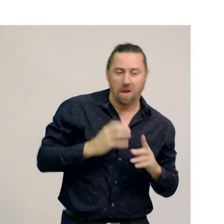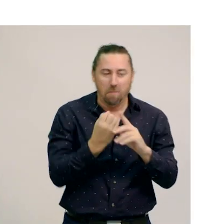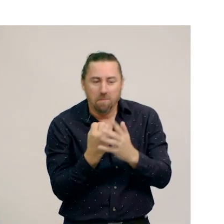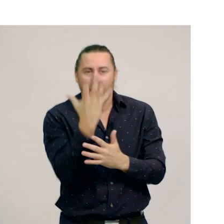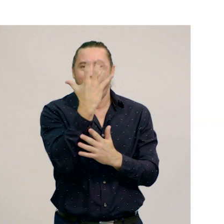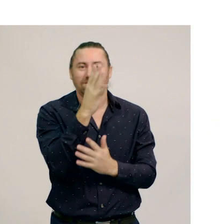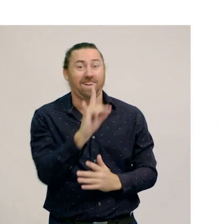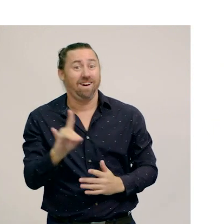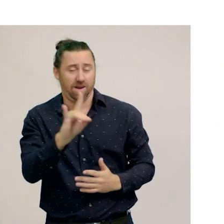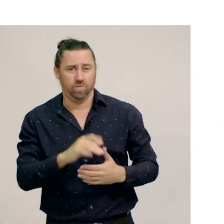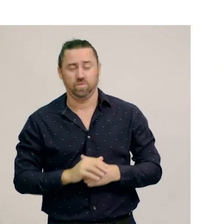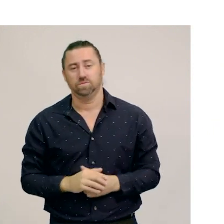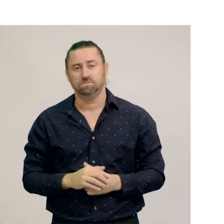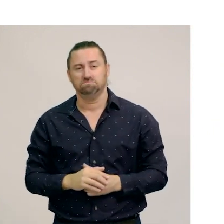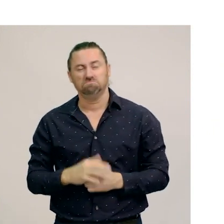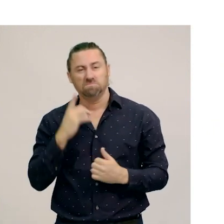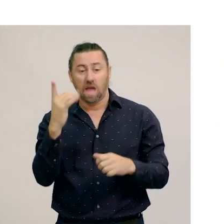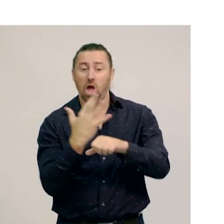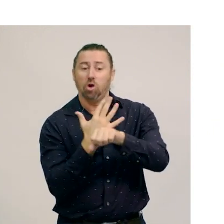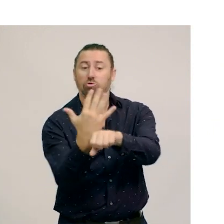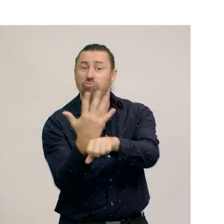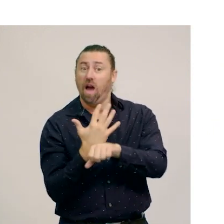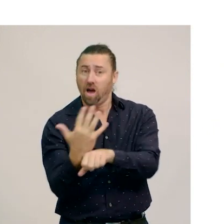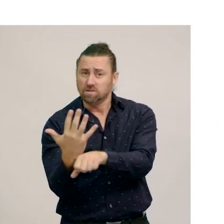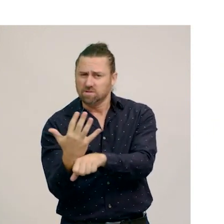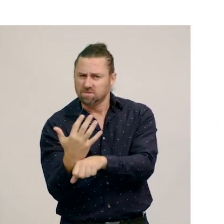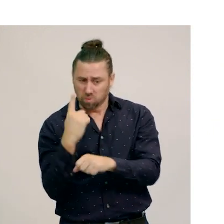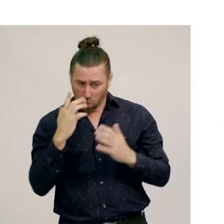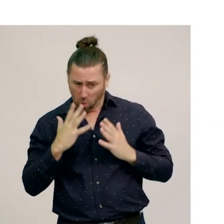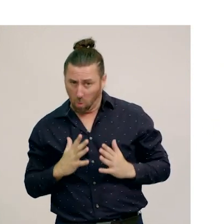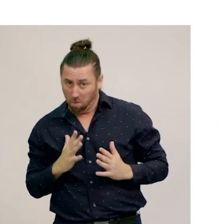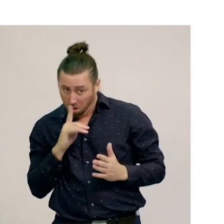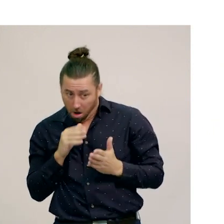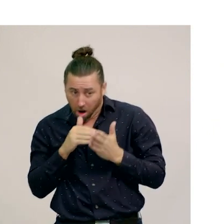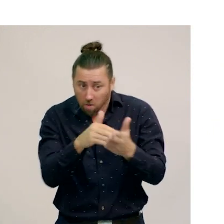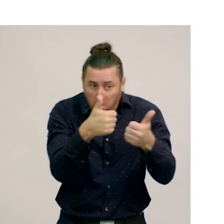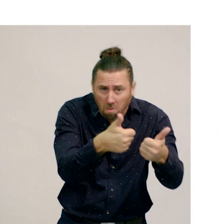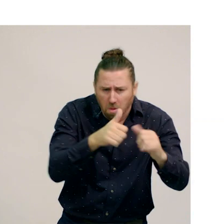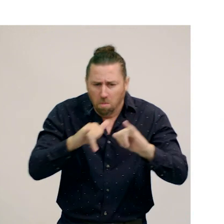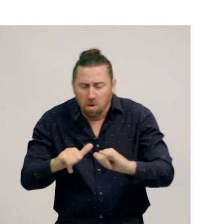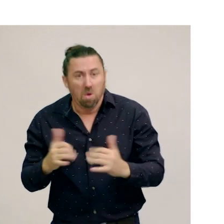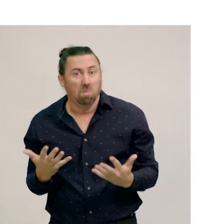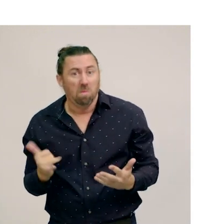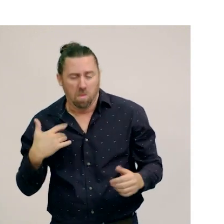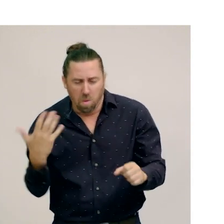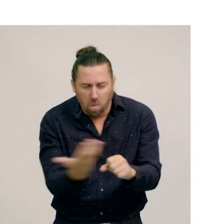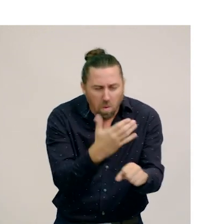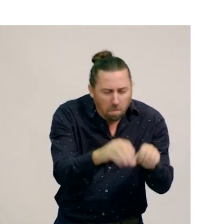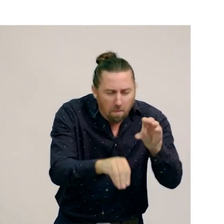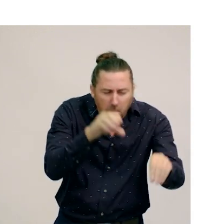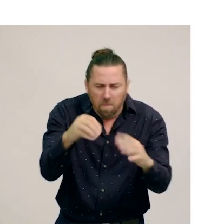Let’s look at some of the impacts of human activity in the grassland habitat. In this habitat, humans may clear weeds.